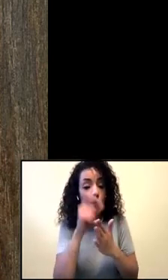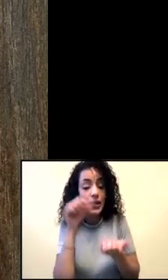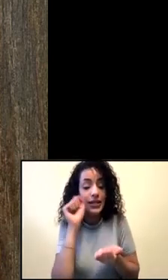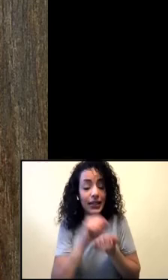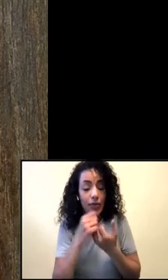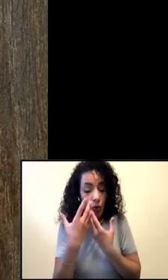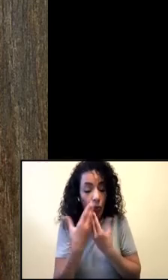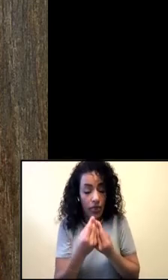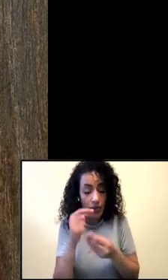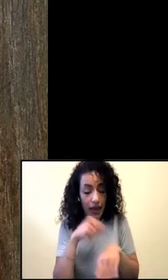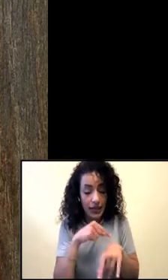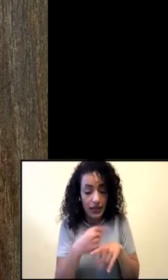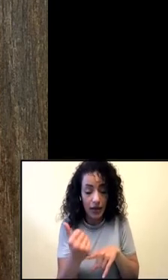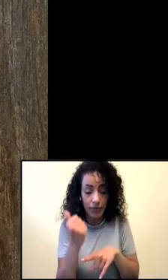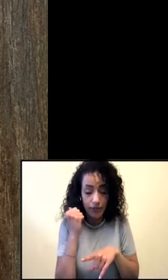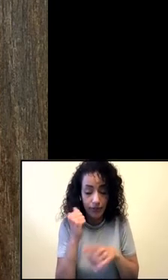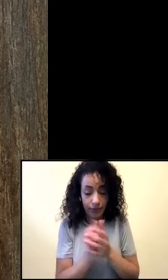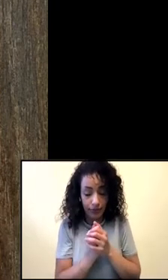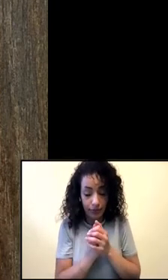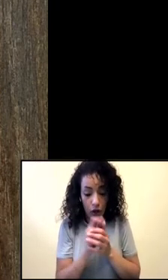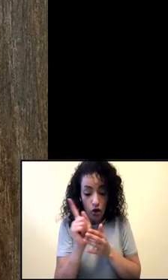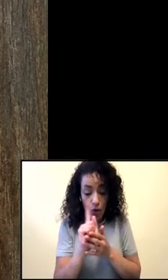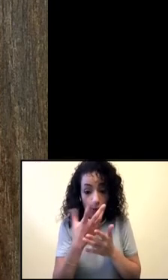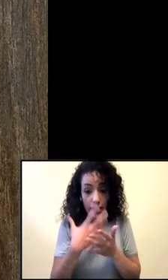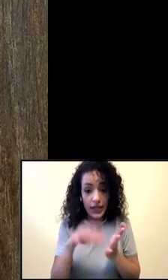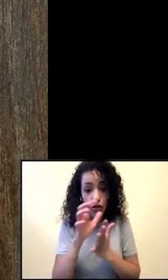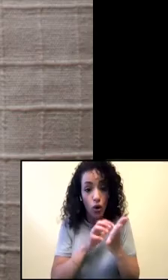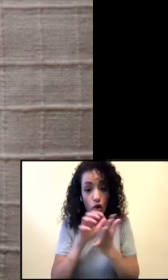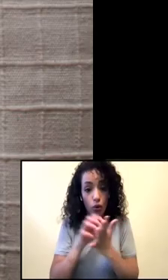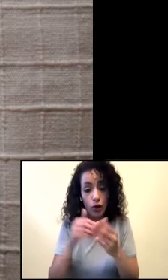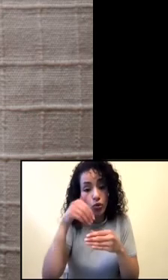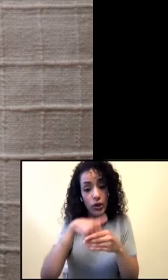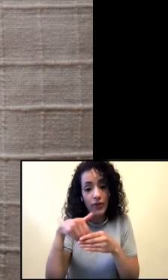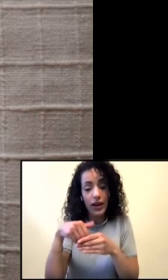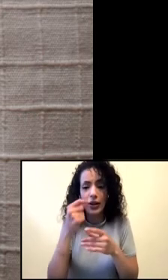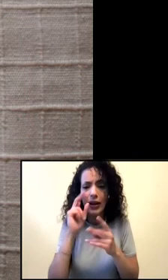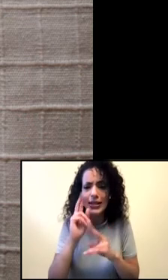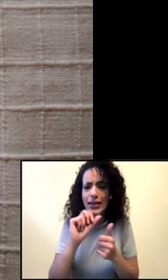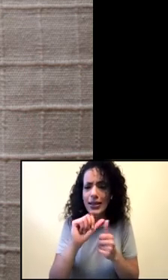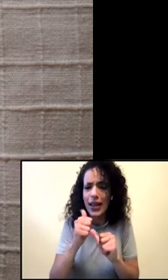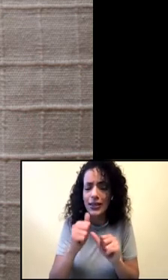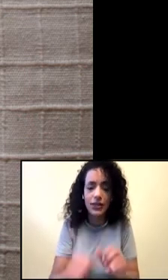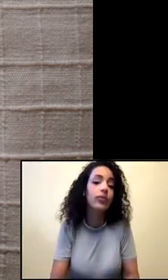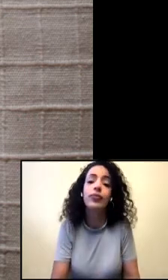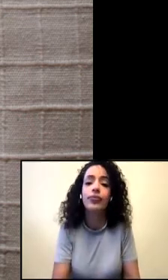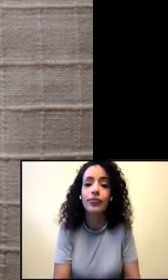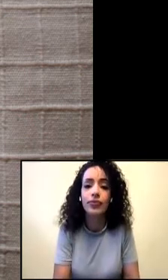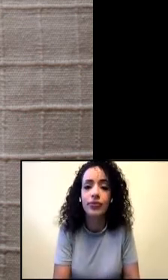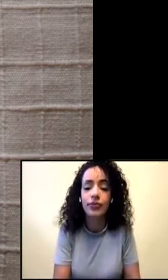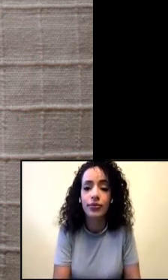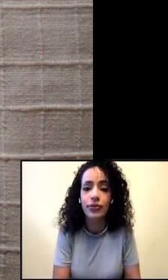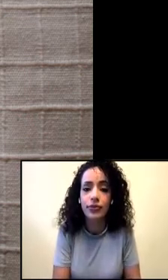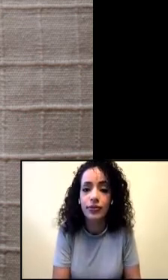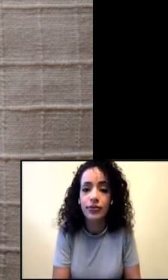that time. So people carry documents. Can I see the next object? This is a matriculation